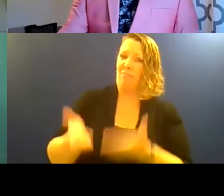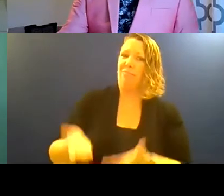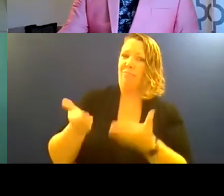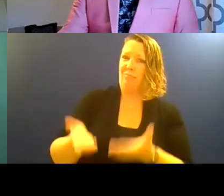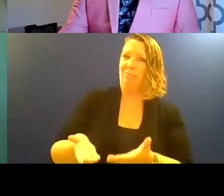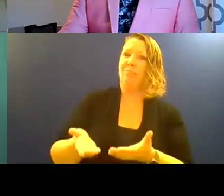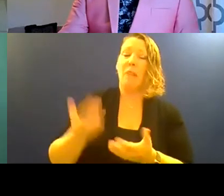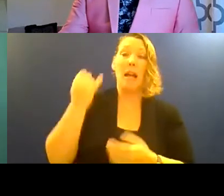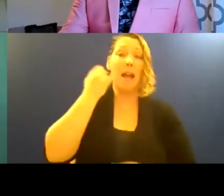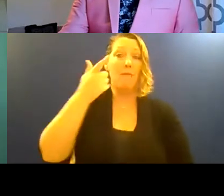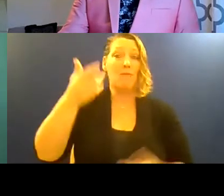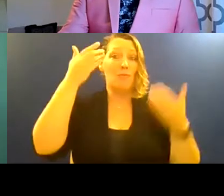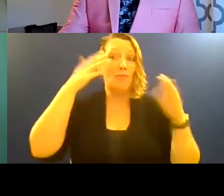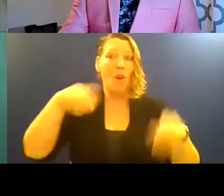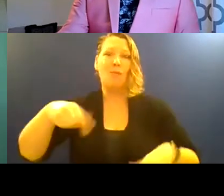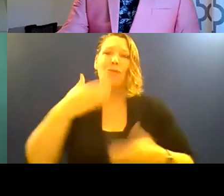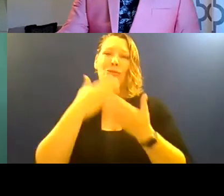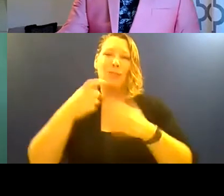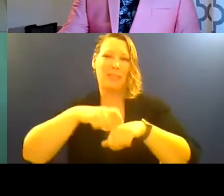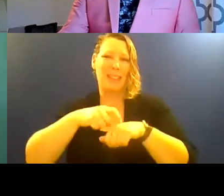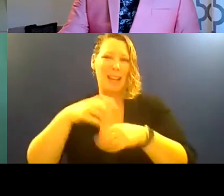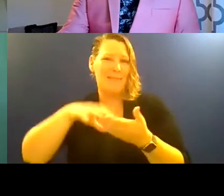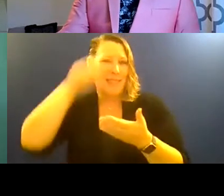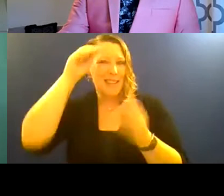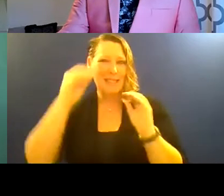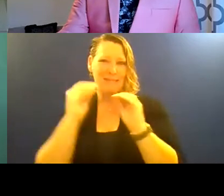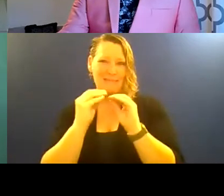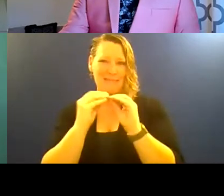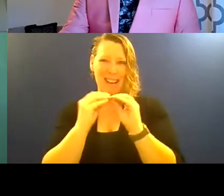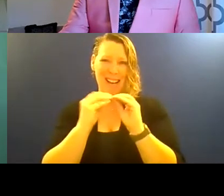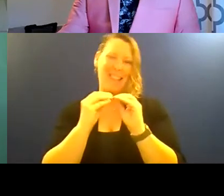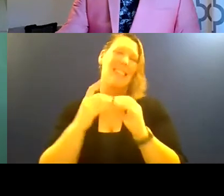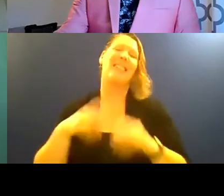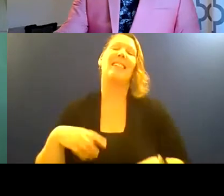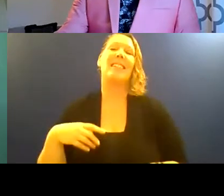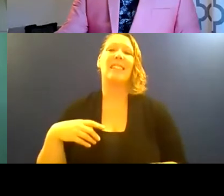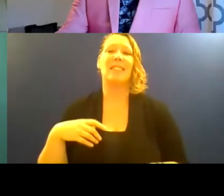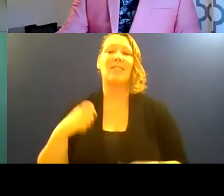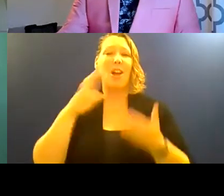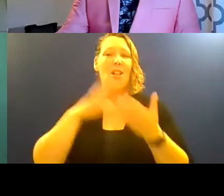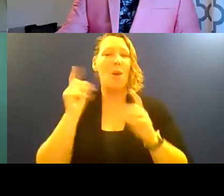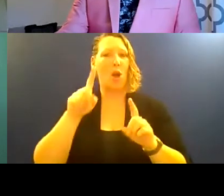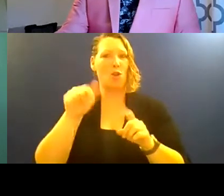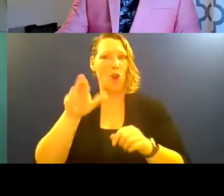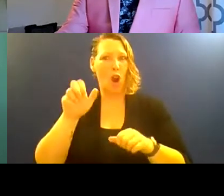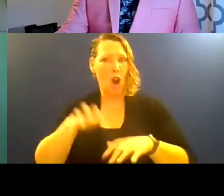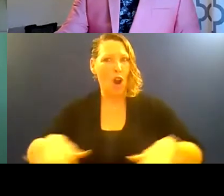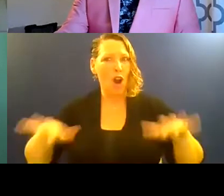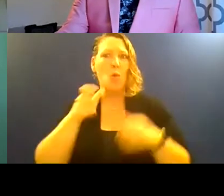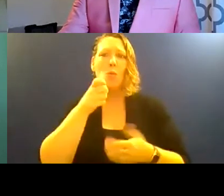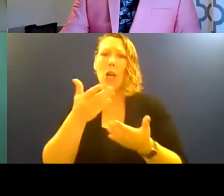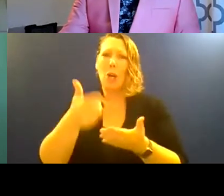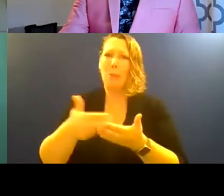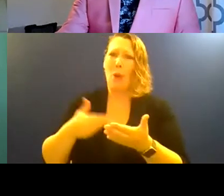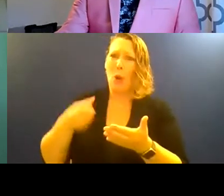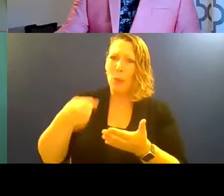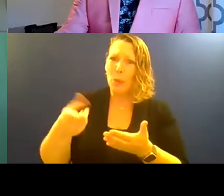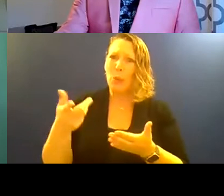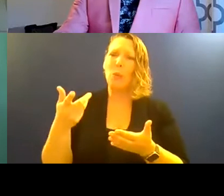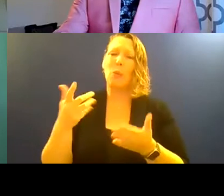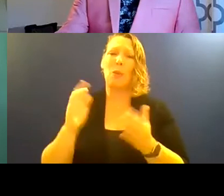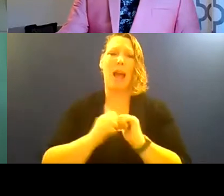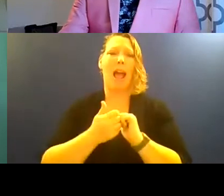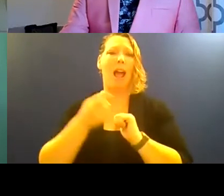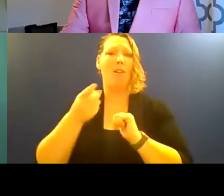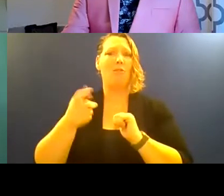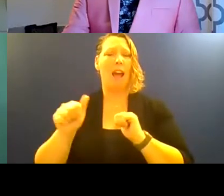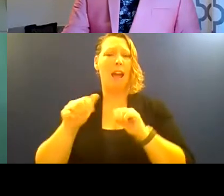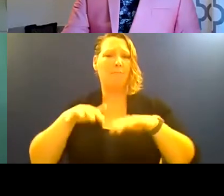If you don't know this is a great time to learn more, take it upon yourself, to learn about where you are, who was here before you. And how is it that you came to be where you are.